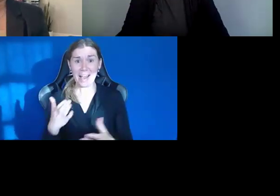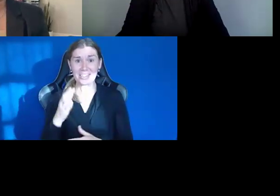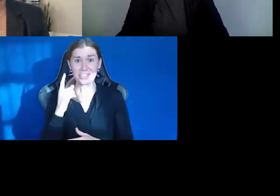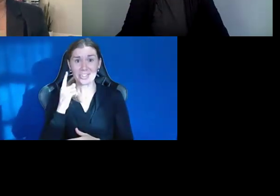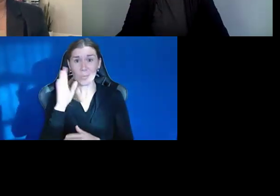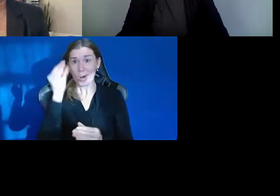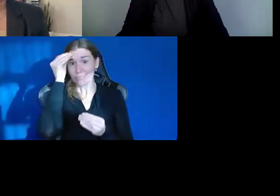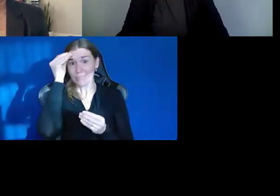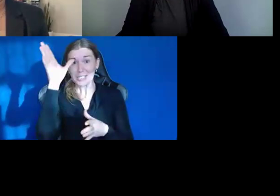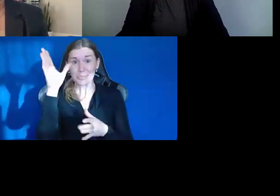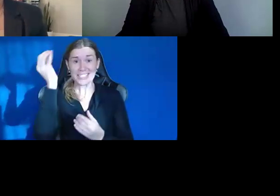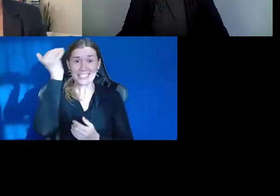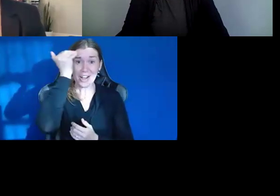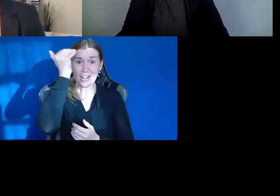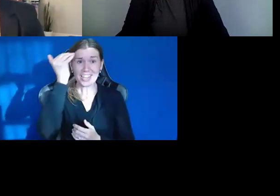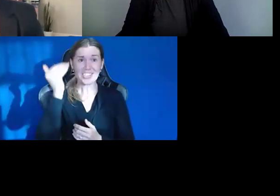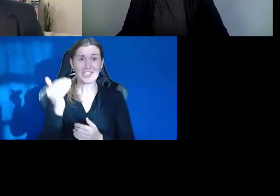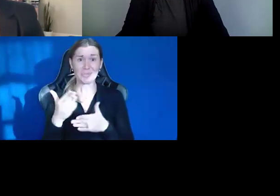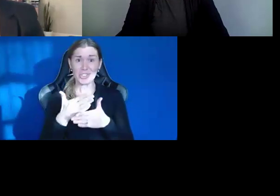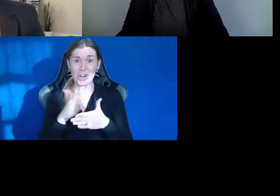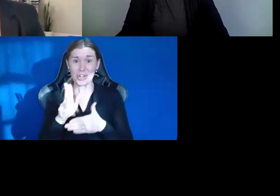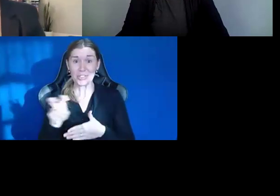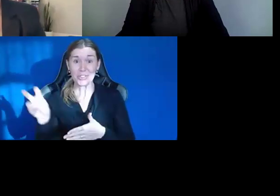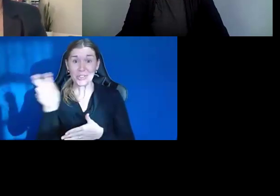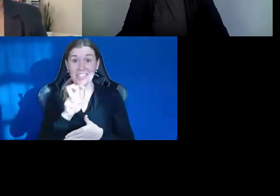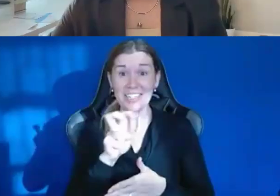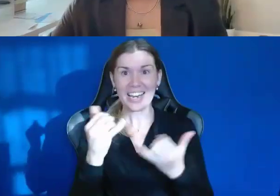I would love to shift us into the Q&A portion.